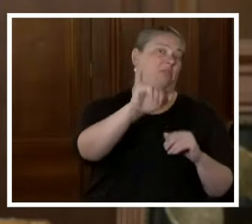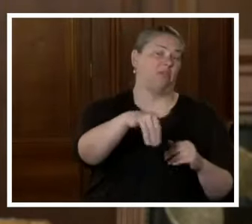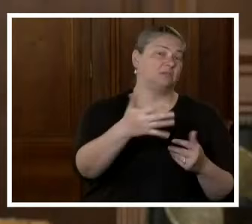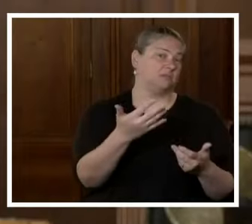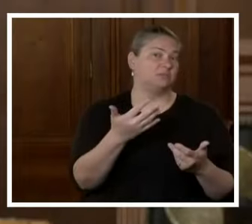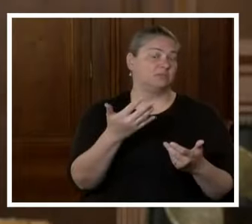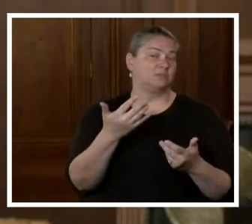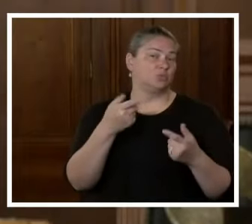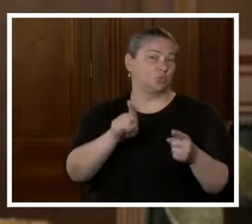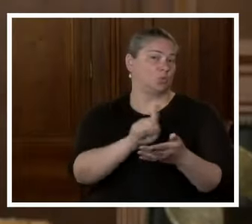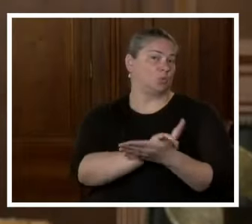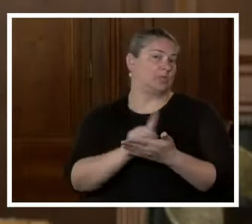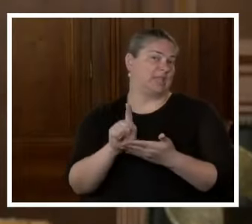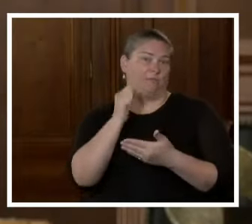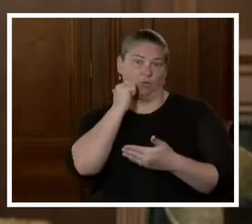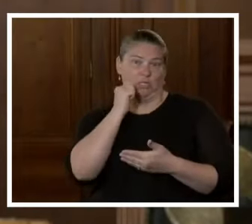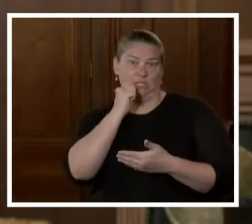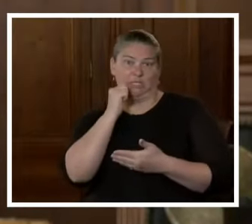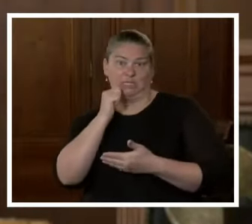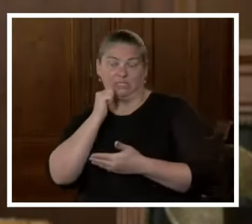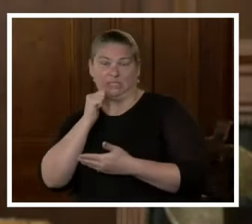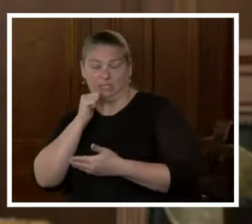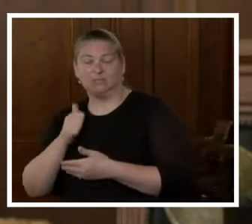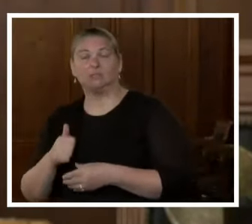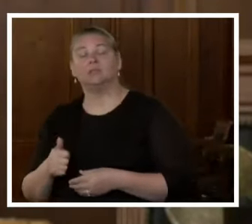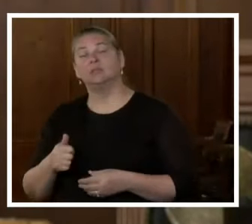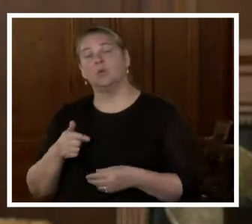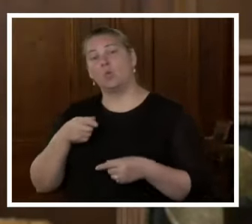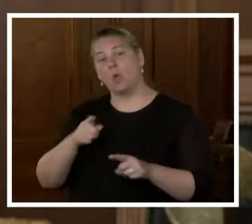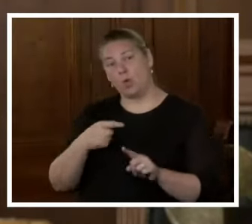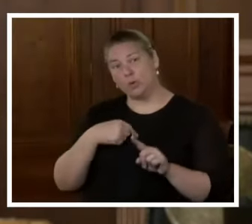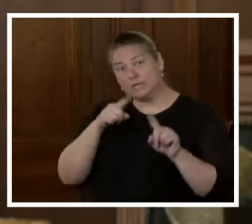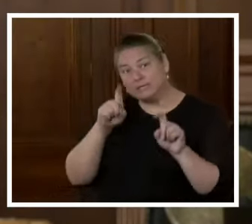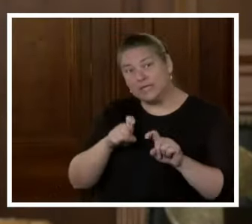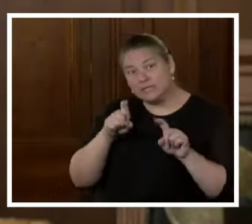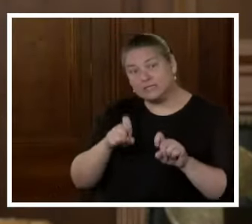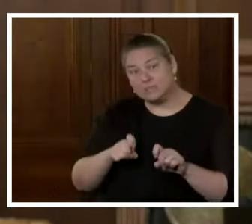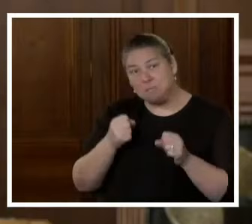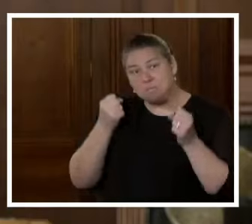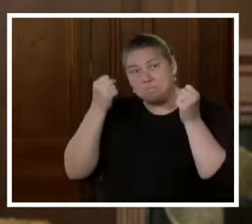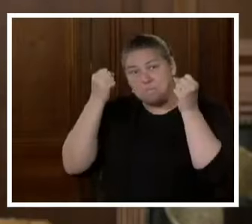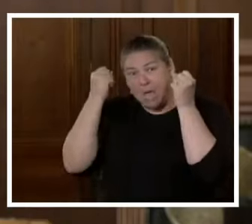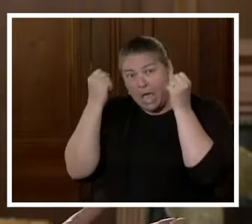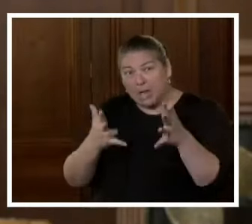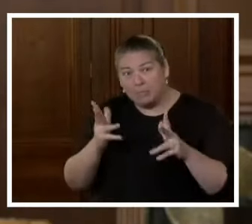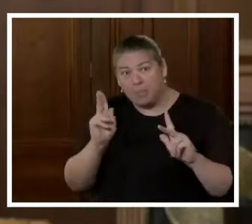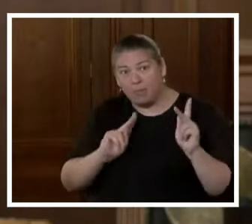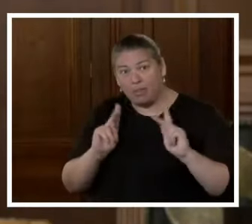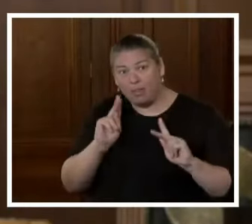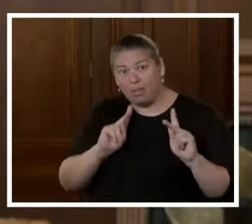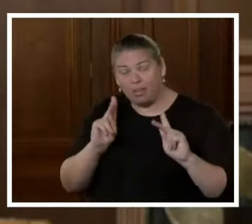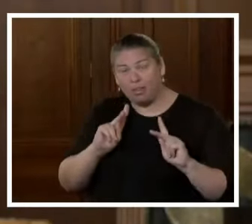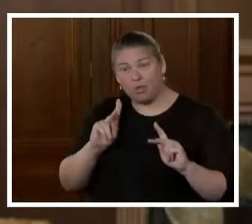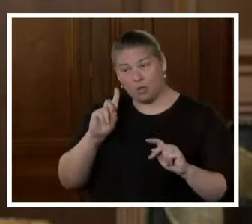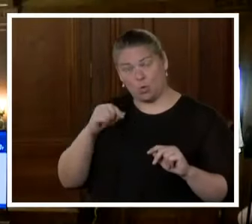REPORT CALCULATES AN RT. SOMEONE ASKED ME WHAT THAT MEANT A NUMBER OF WEEKS AGO AT ONE OF THESE PRESS CONFERENCE. THAT WOULD BE THE RATE OF